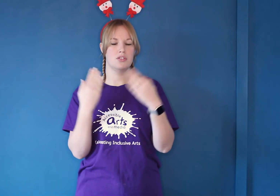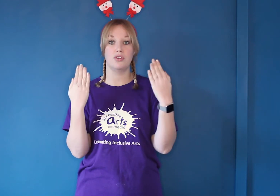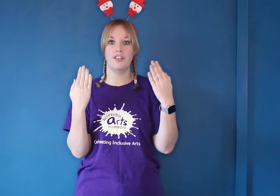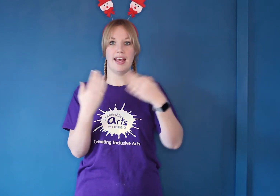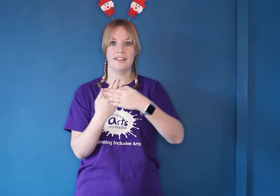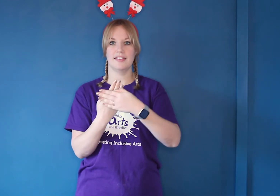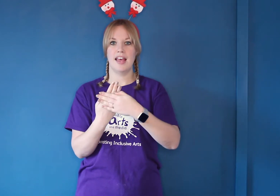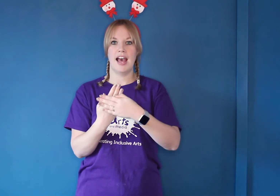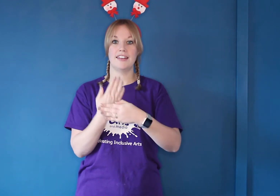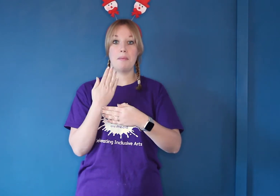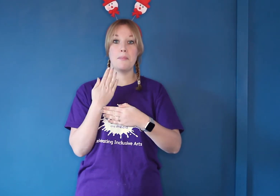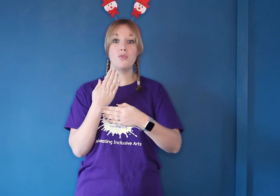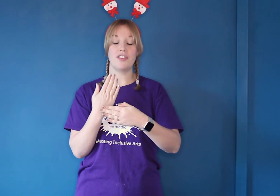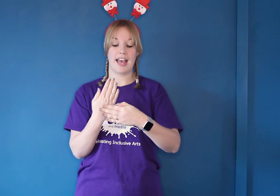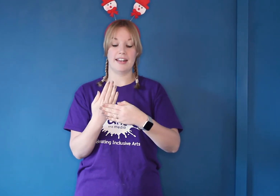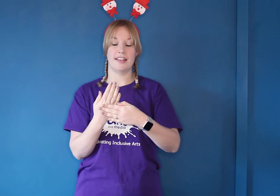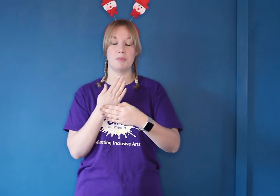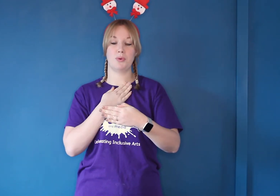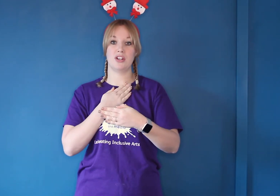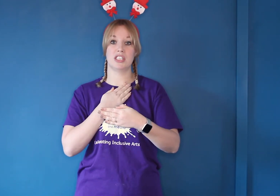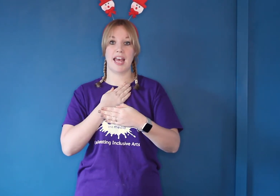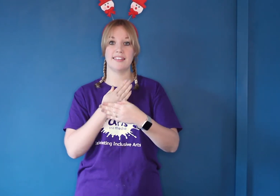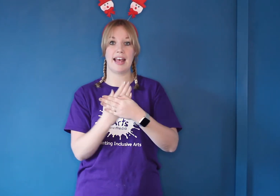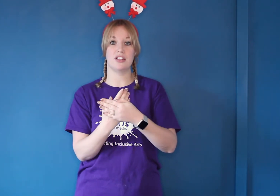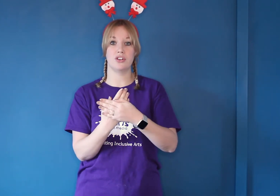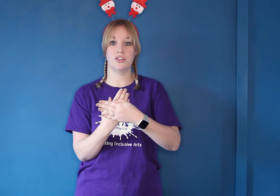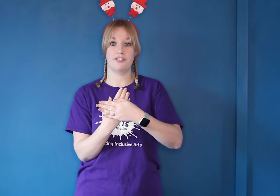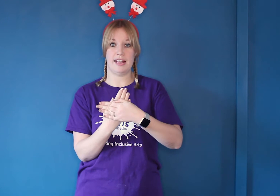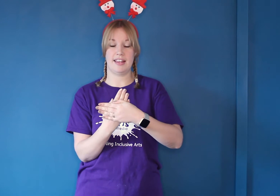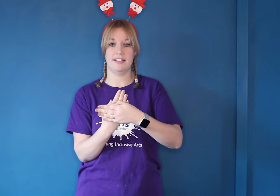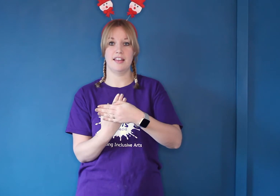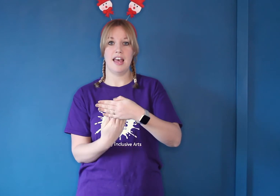Two flat hands and our moving hand is between your chest and your other flat hand